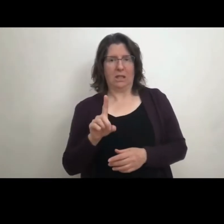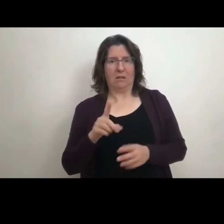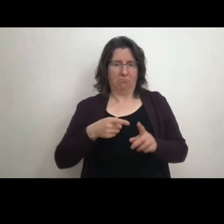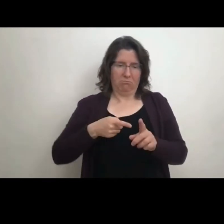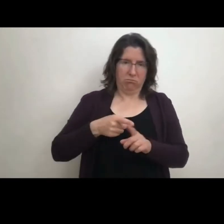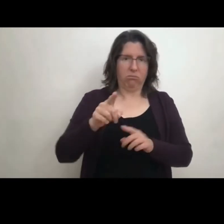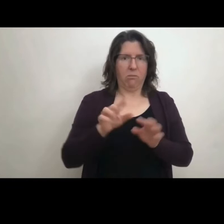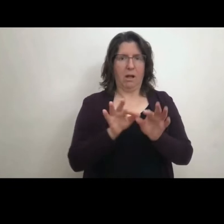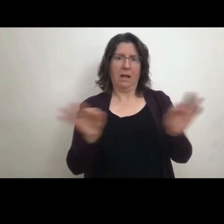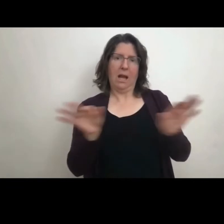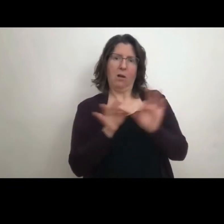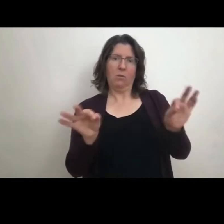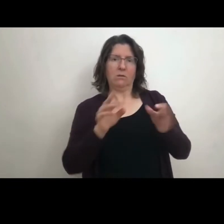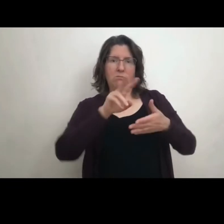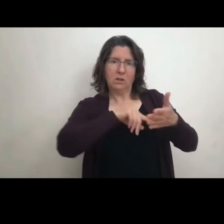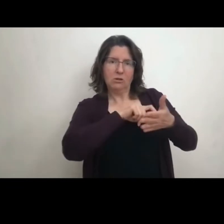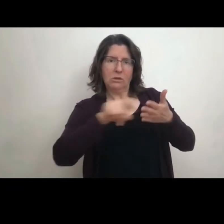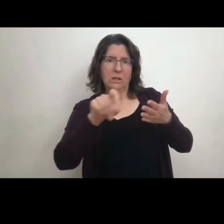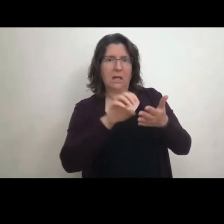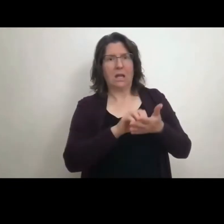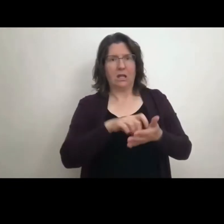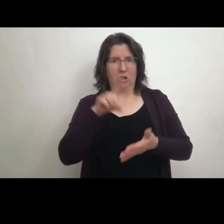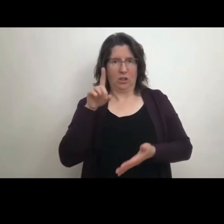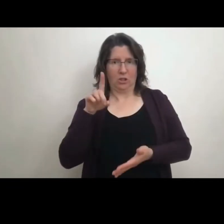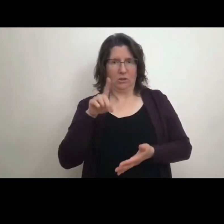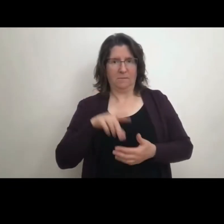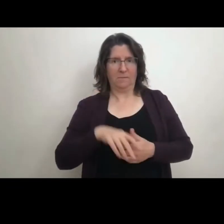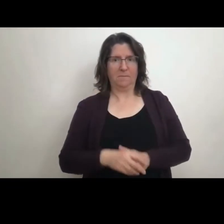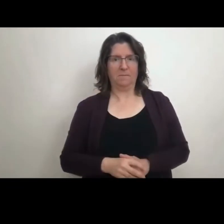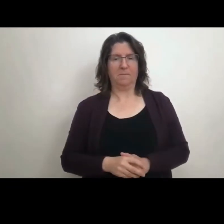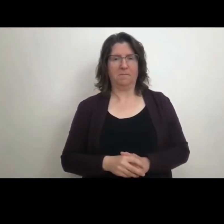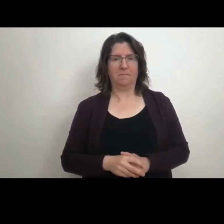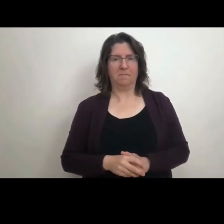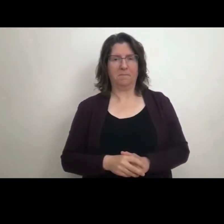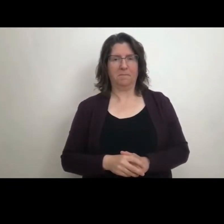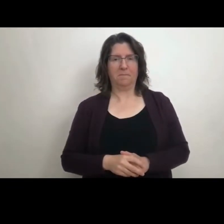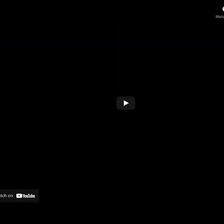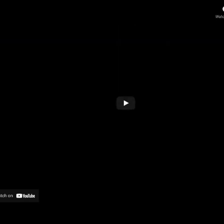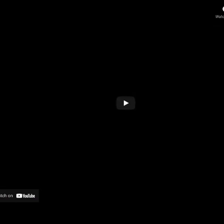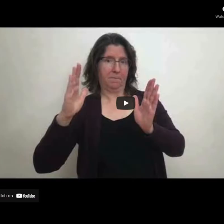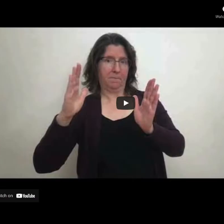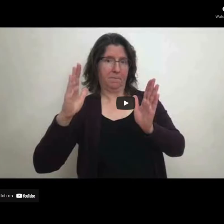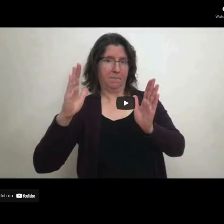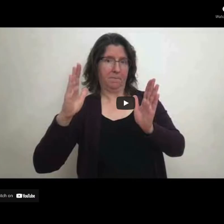My PhD research focus was language and literacy education.